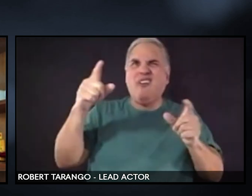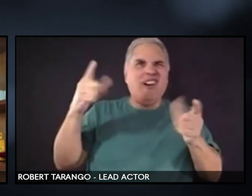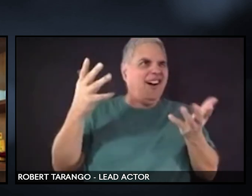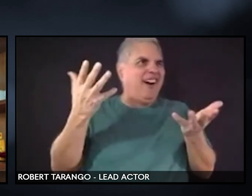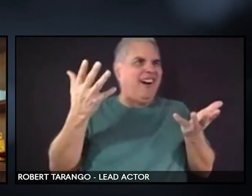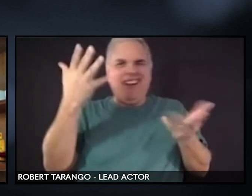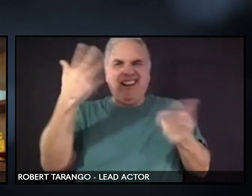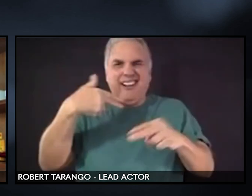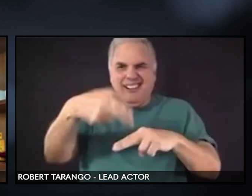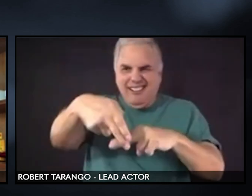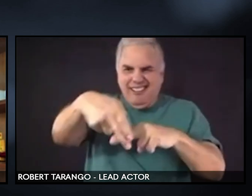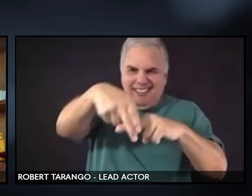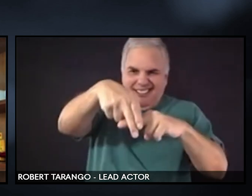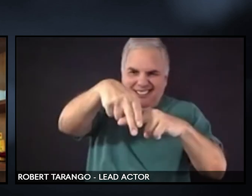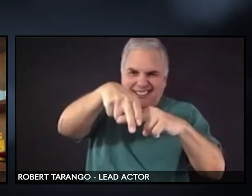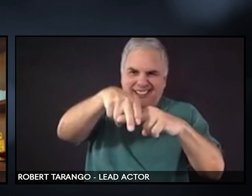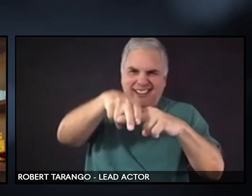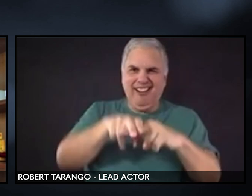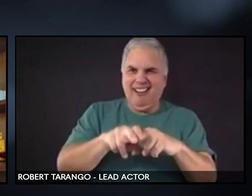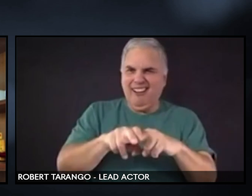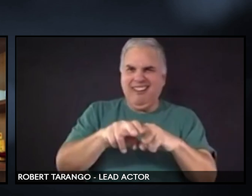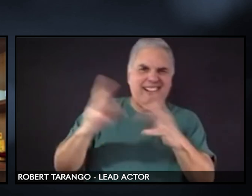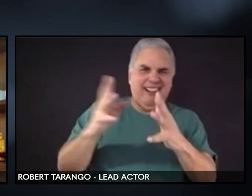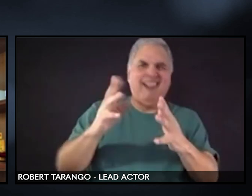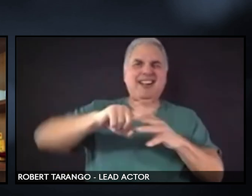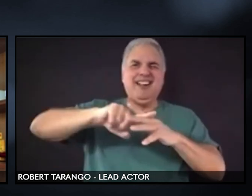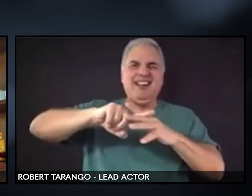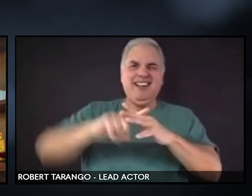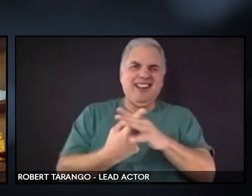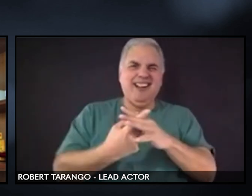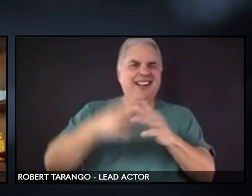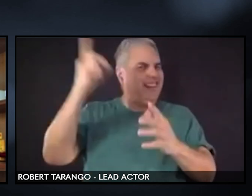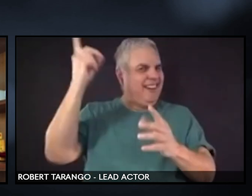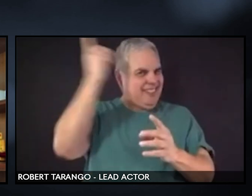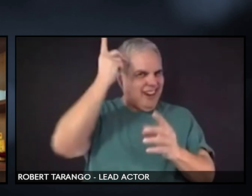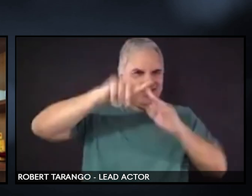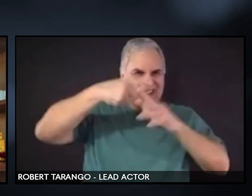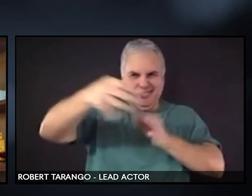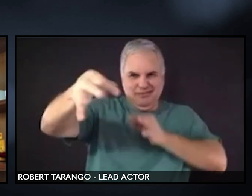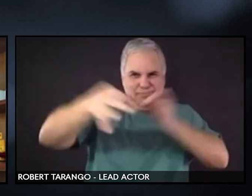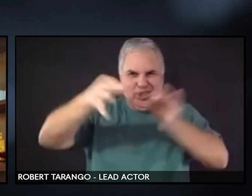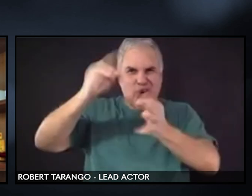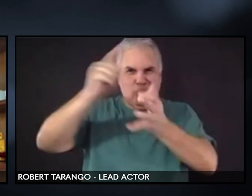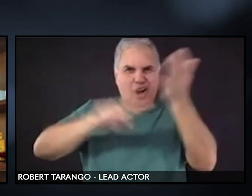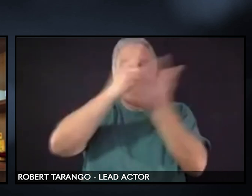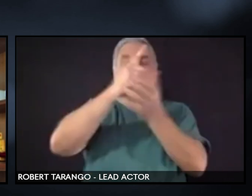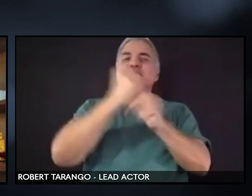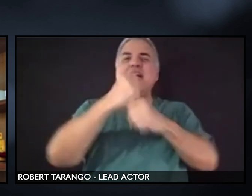from the light into a darkened room. And when I sat down, I started looking